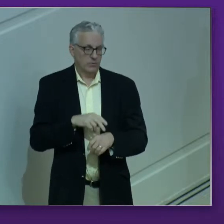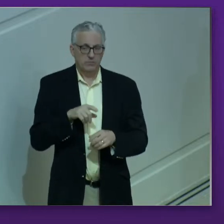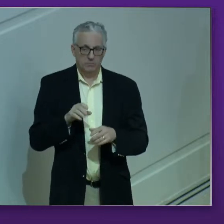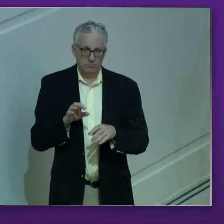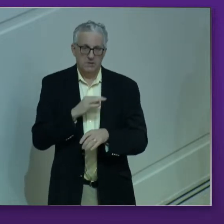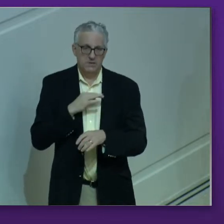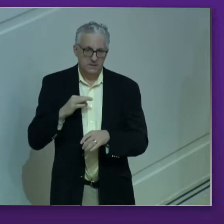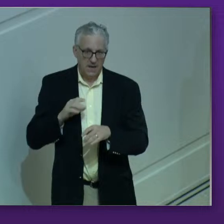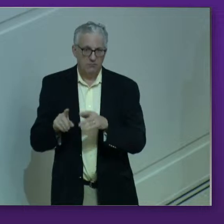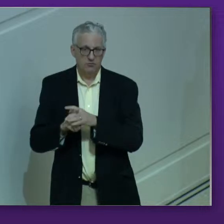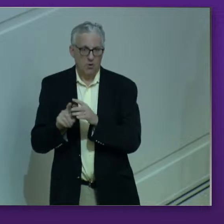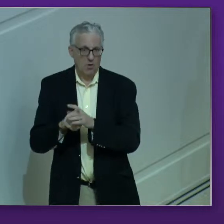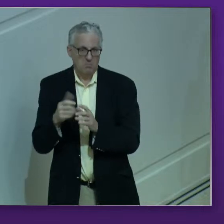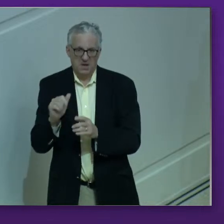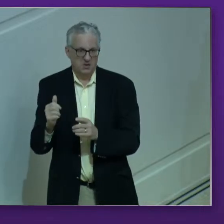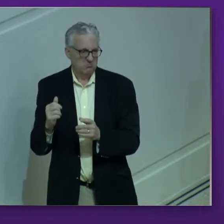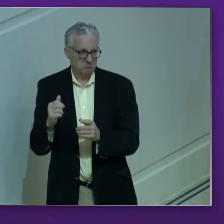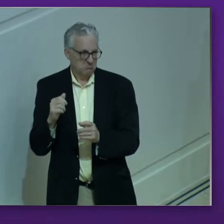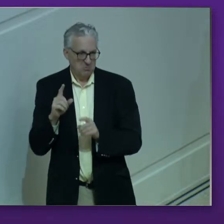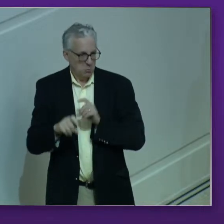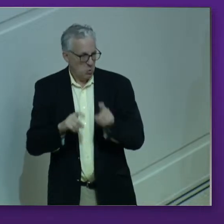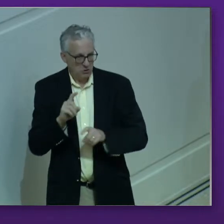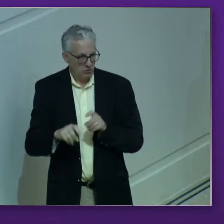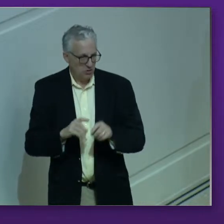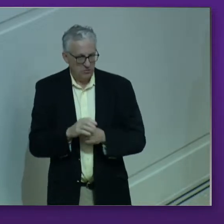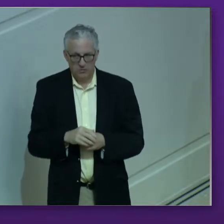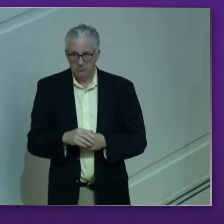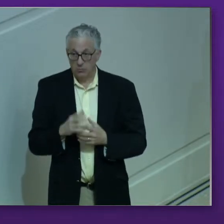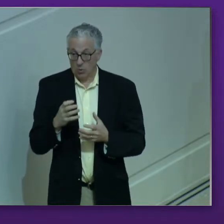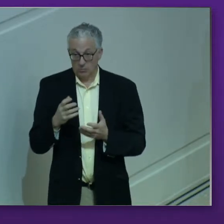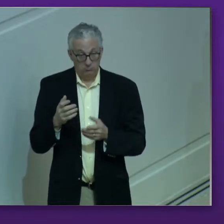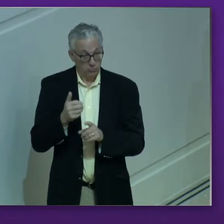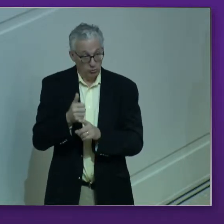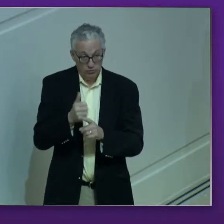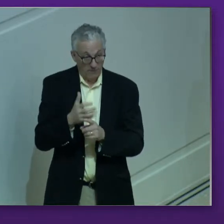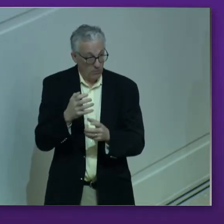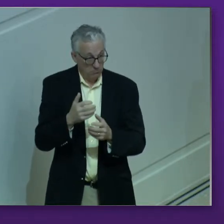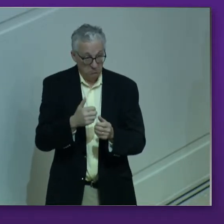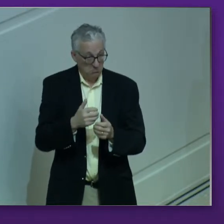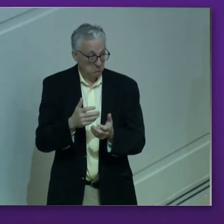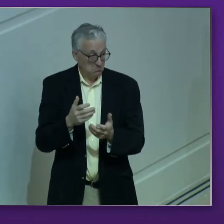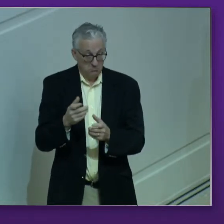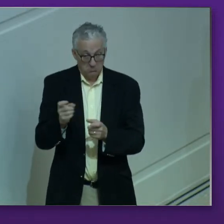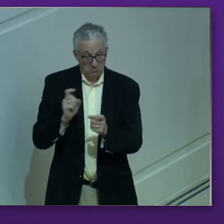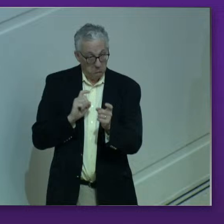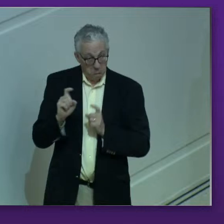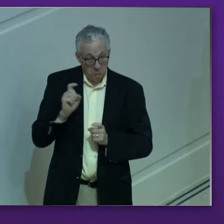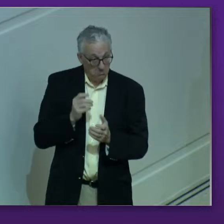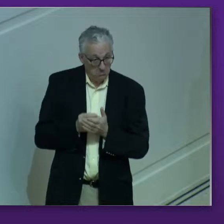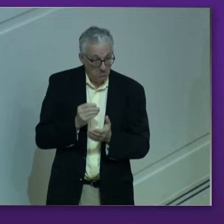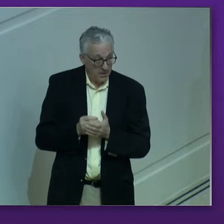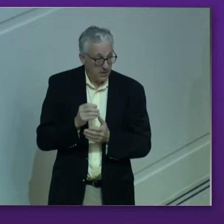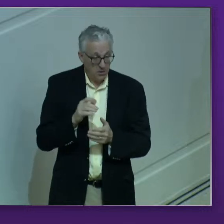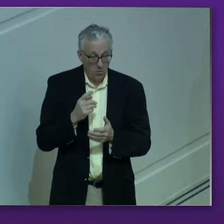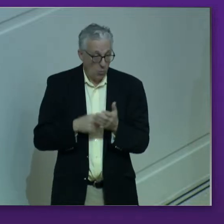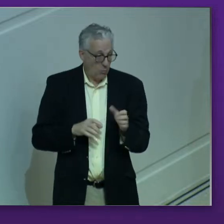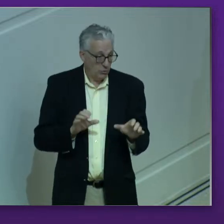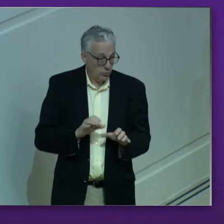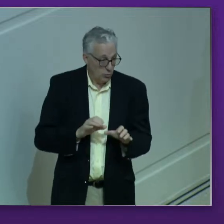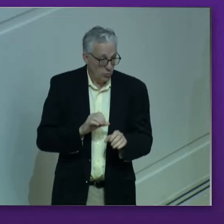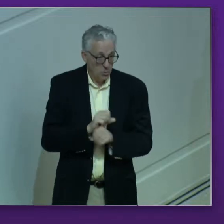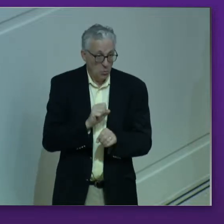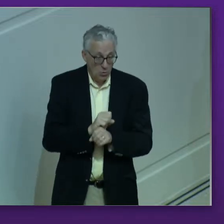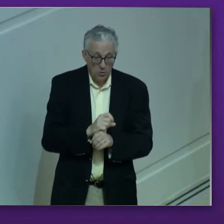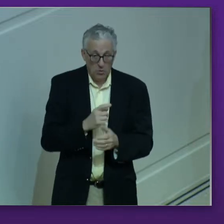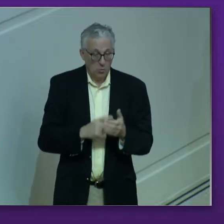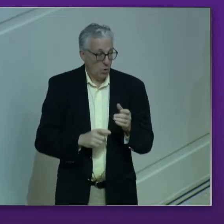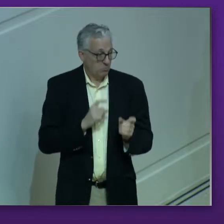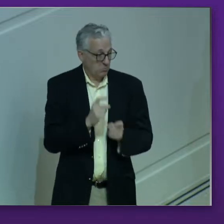HALL. AREN'T YOU GLAD YOU CAME